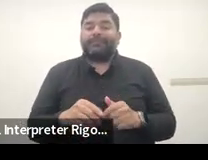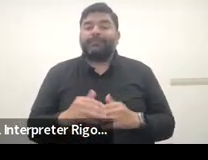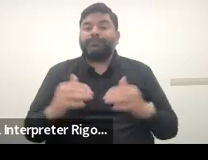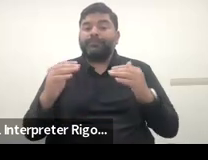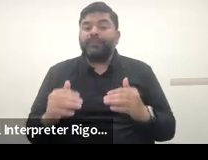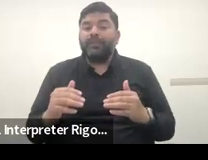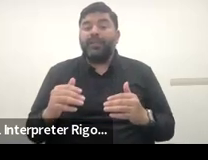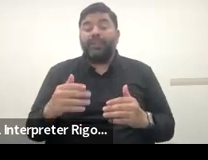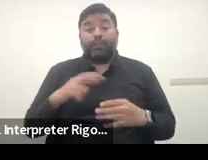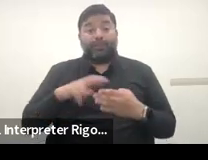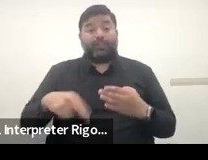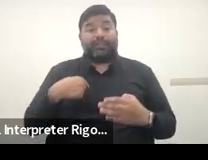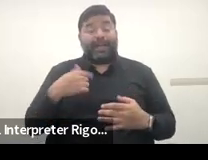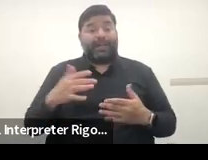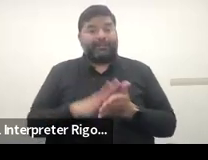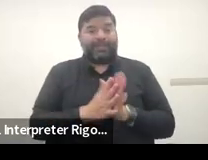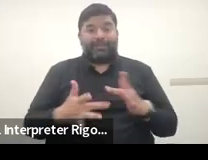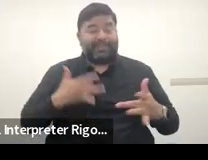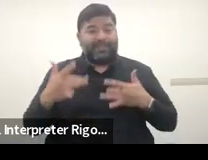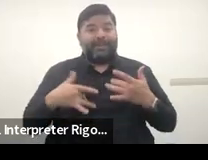that really gets me excited, because this is a huge improvement over the state-of-the-art,